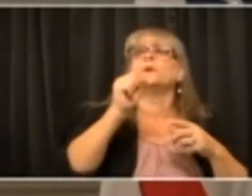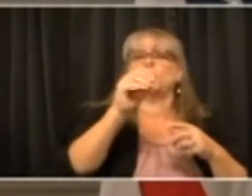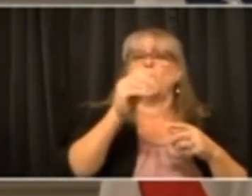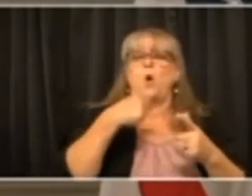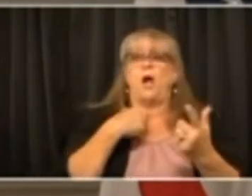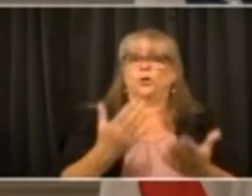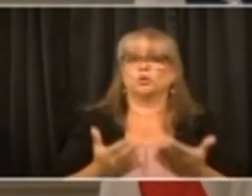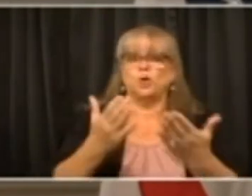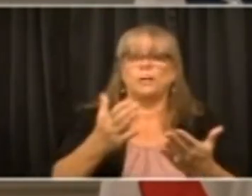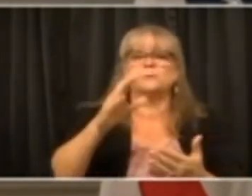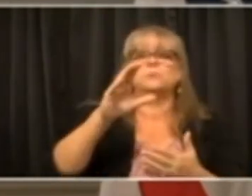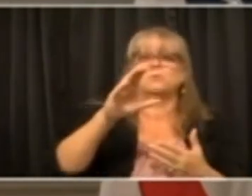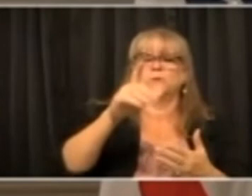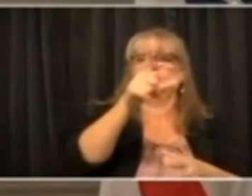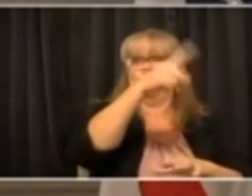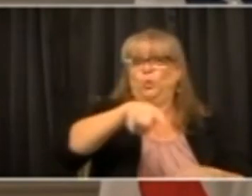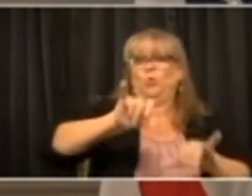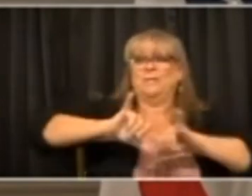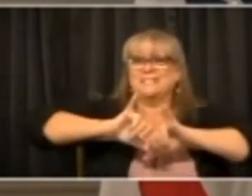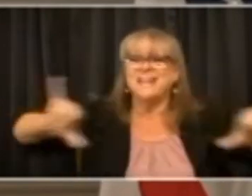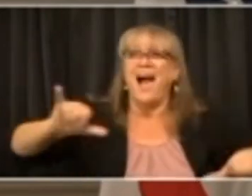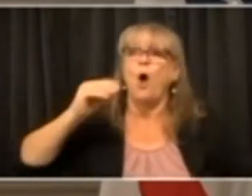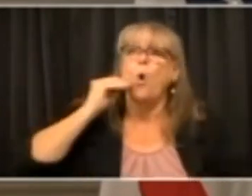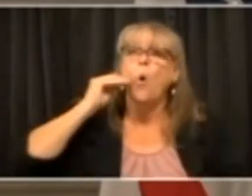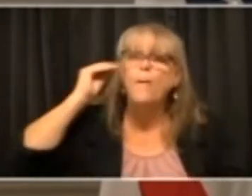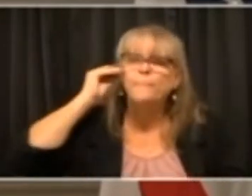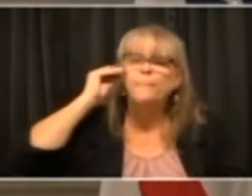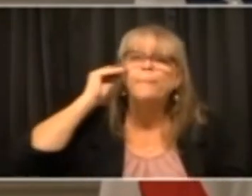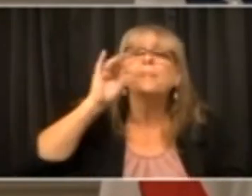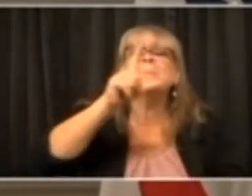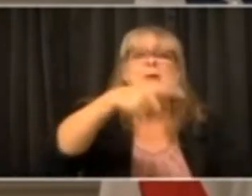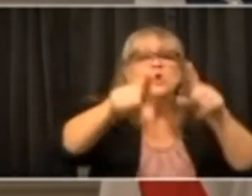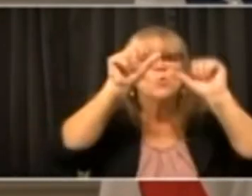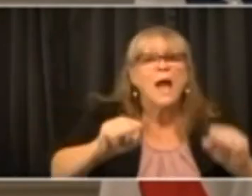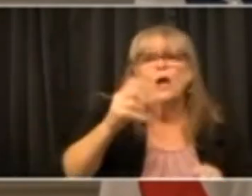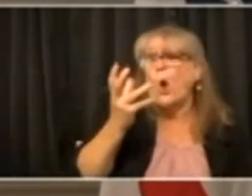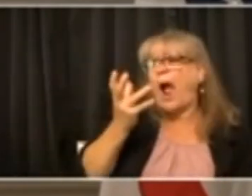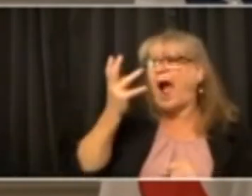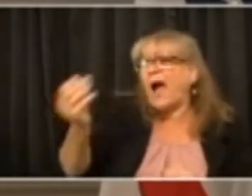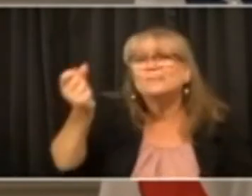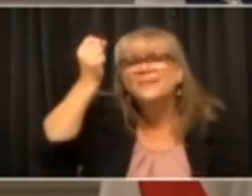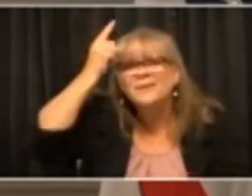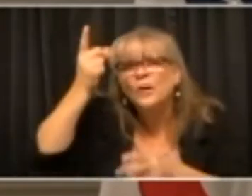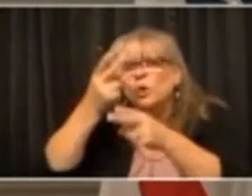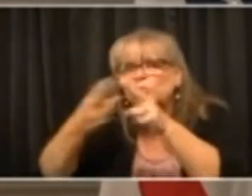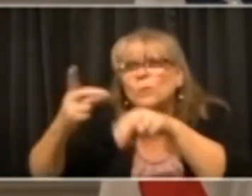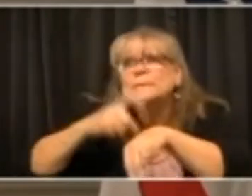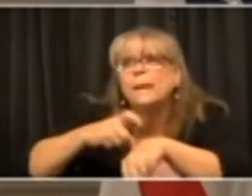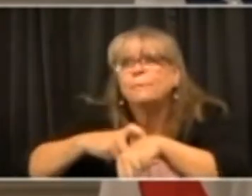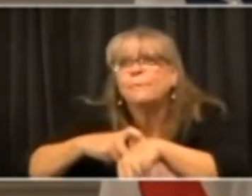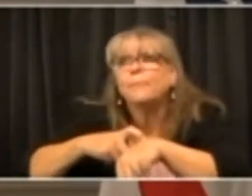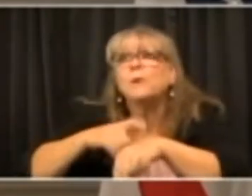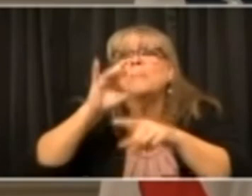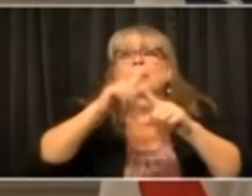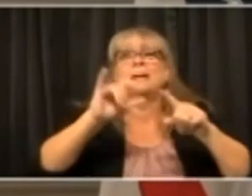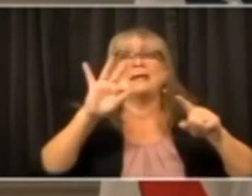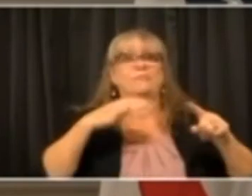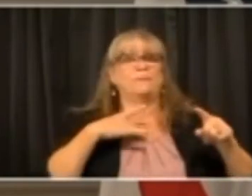quality is not good and if the air quality gets worse to please stay indoors cdpg also puts out air alerts when